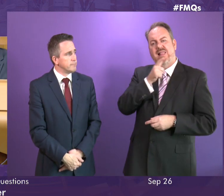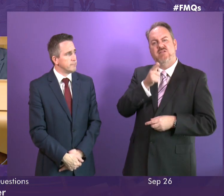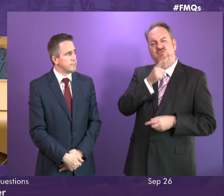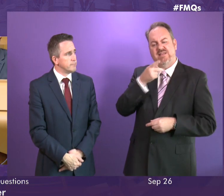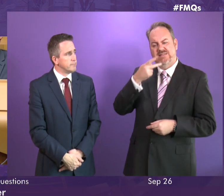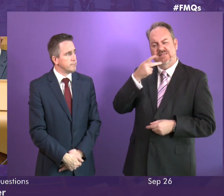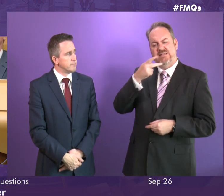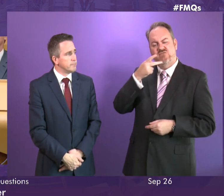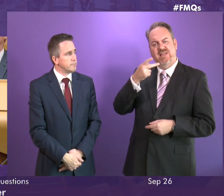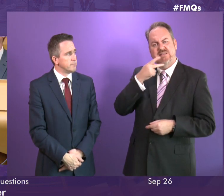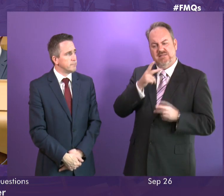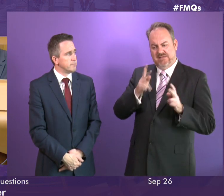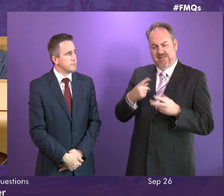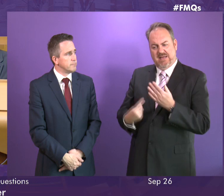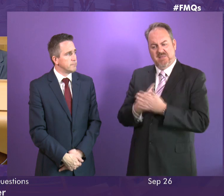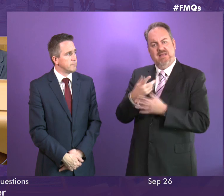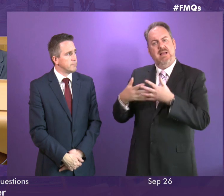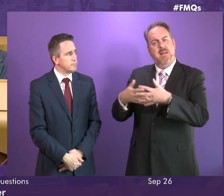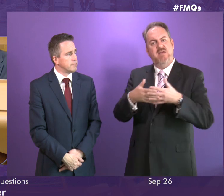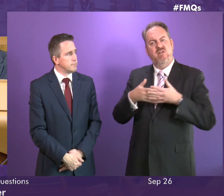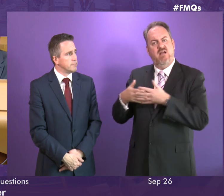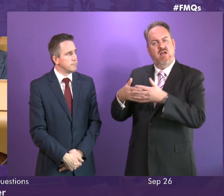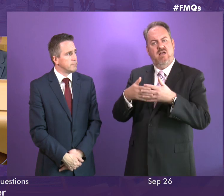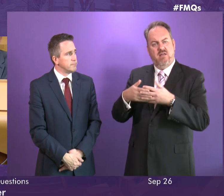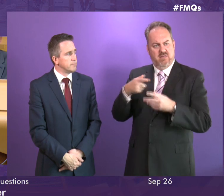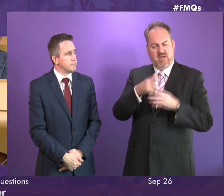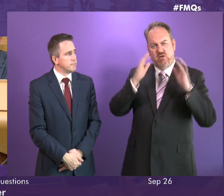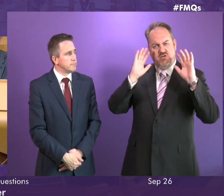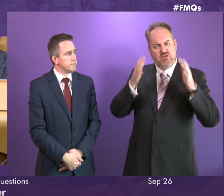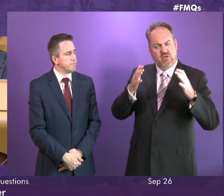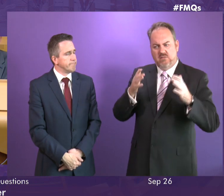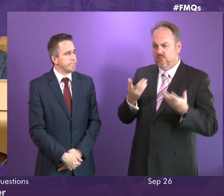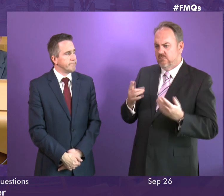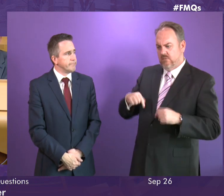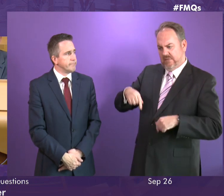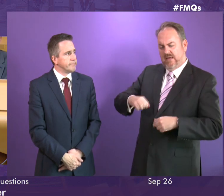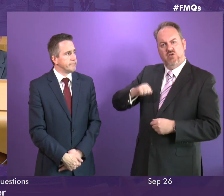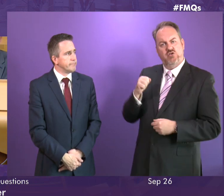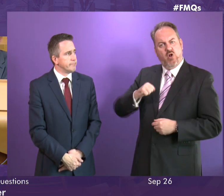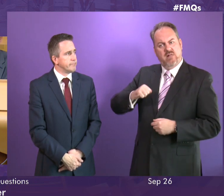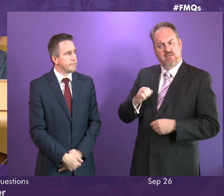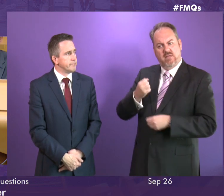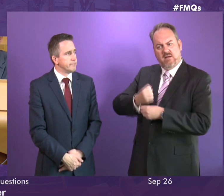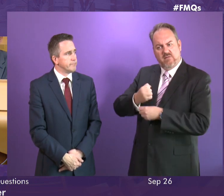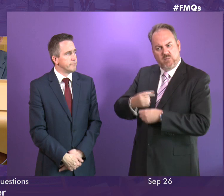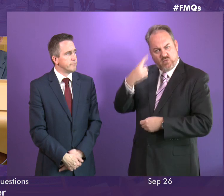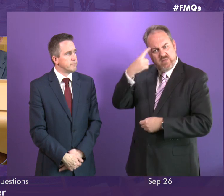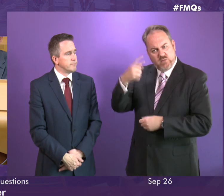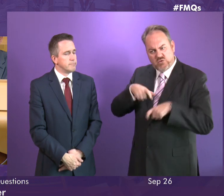to vaping that have been reported in the US by the Centers for Disease Control and Prevention, what the Scottish Government’s position is on the sale and use of vaping products.